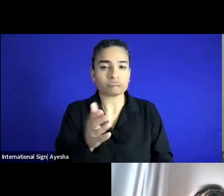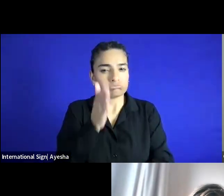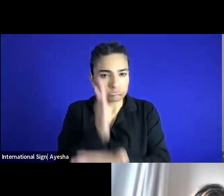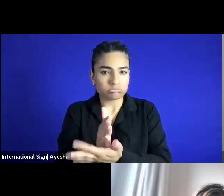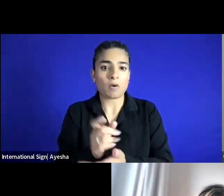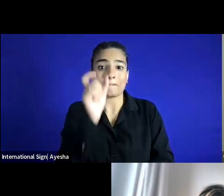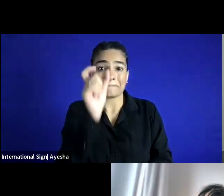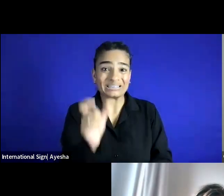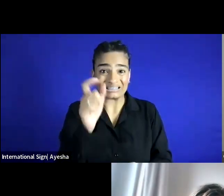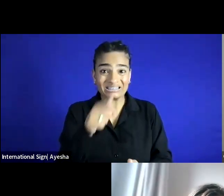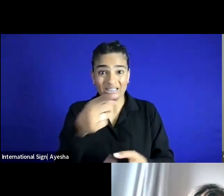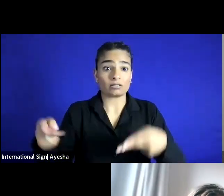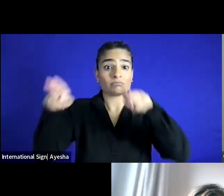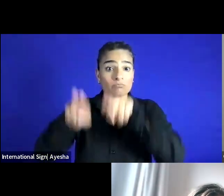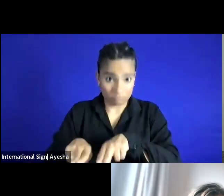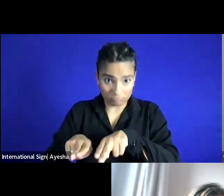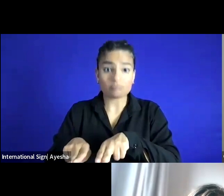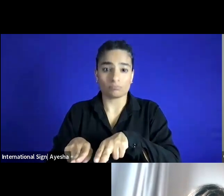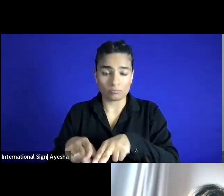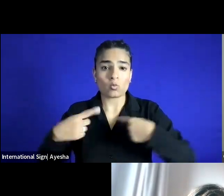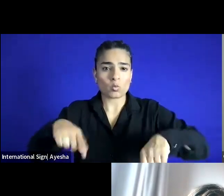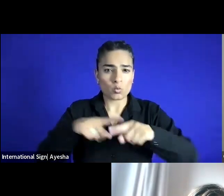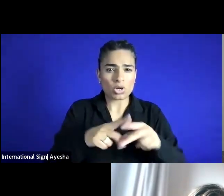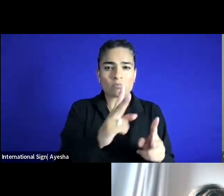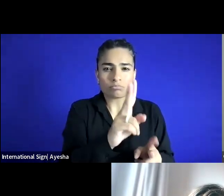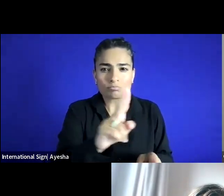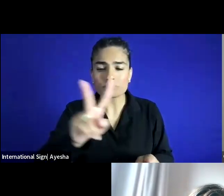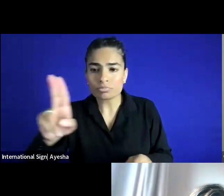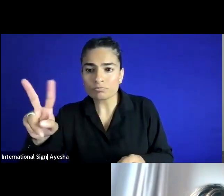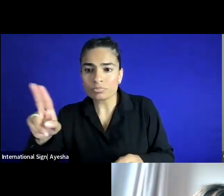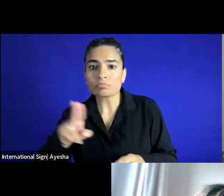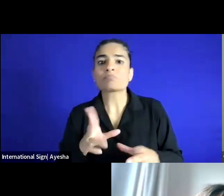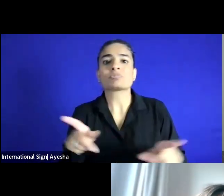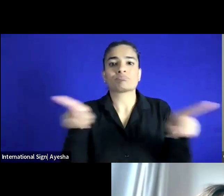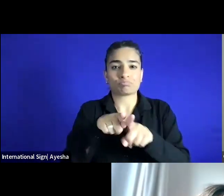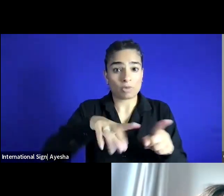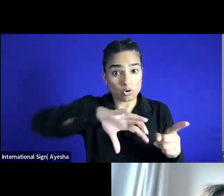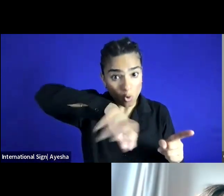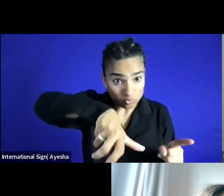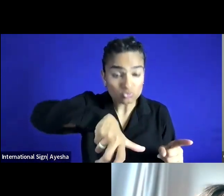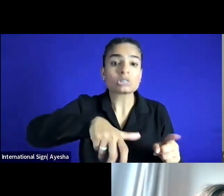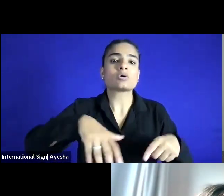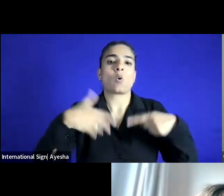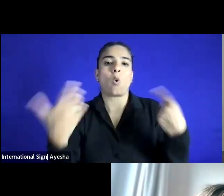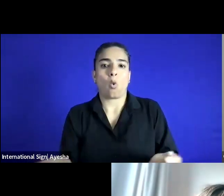So if you're from the same region or if you from the same session. We've been trying to as far as possible, folks